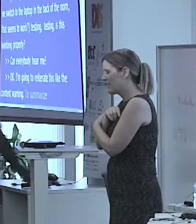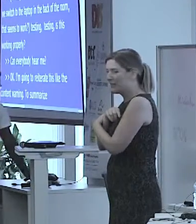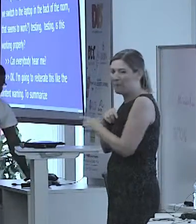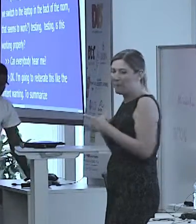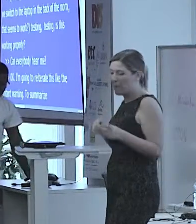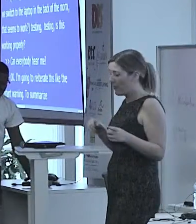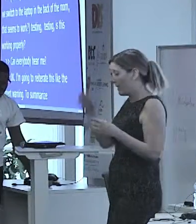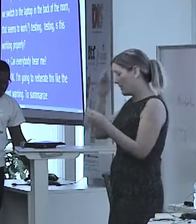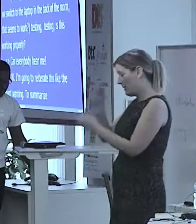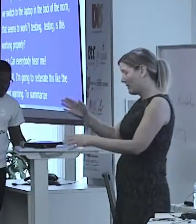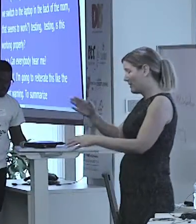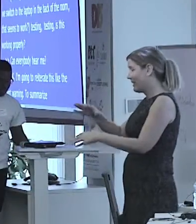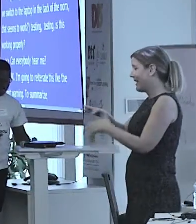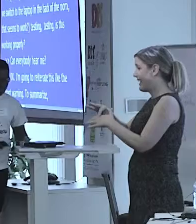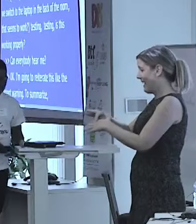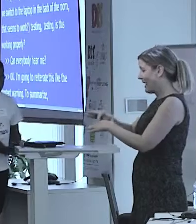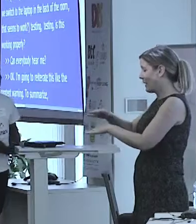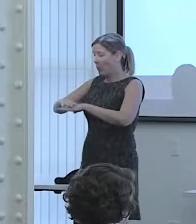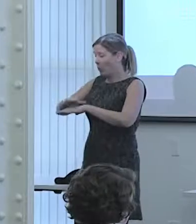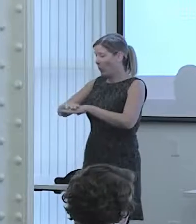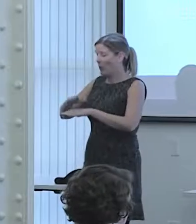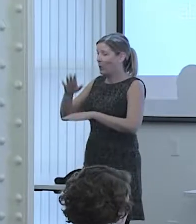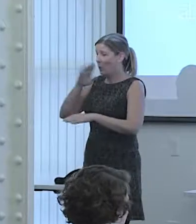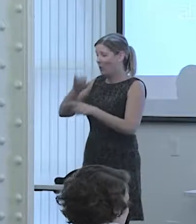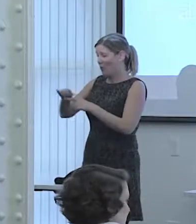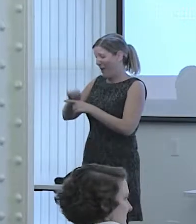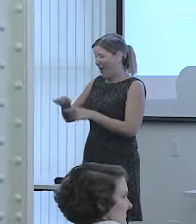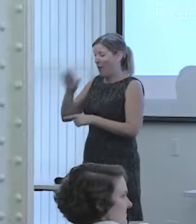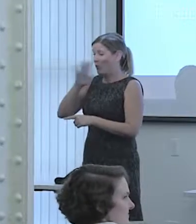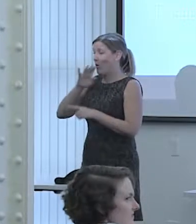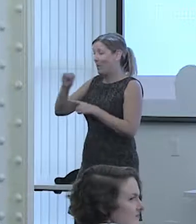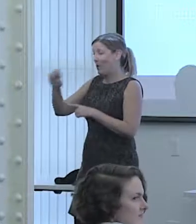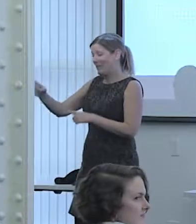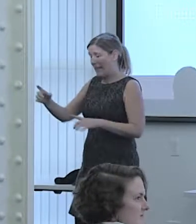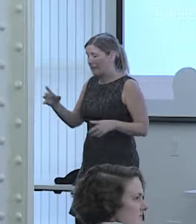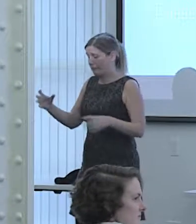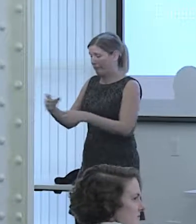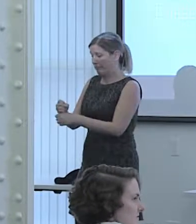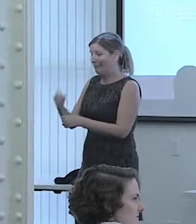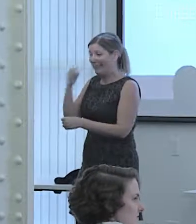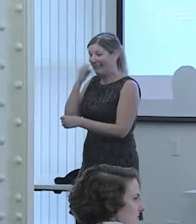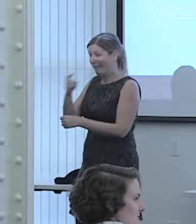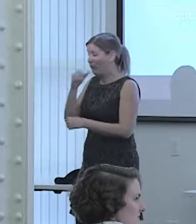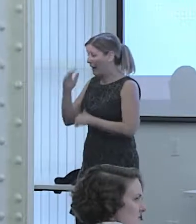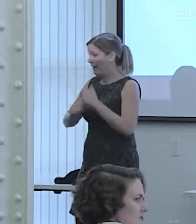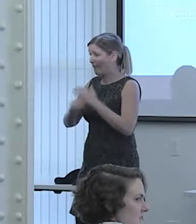and this is going to be mostly about sex. If that makes you uncomfortable, I'm not offended.